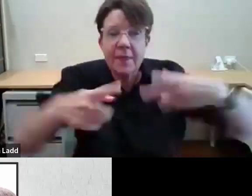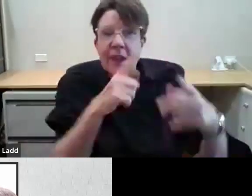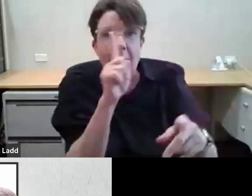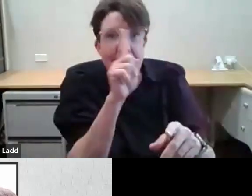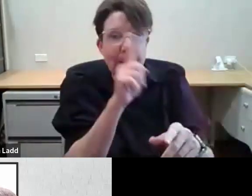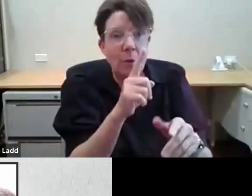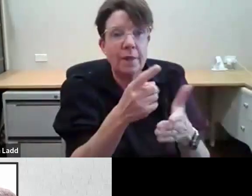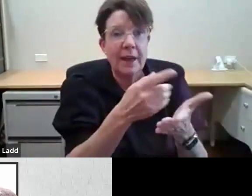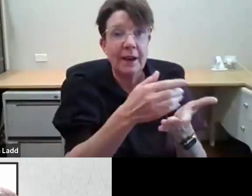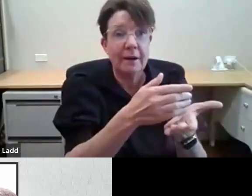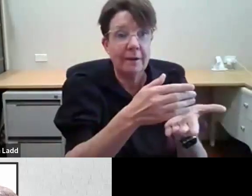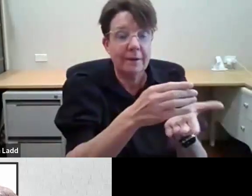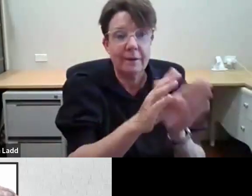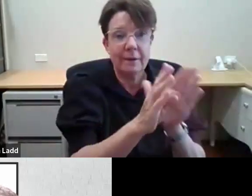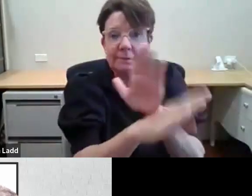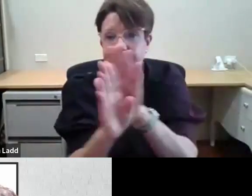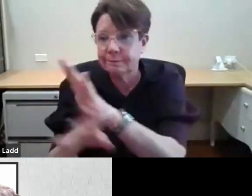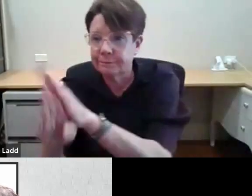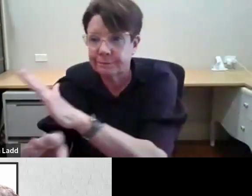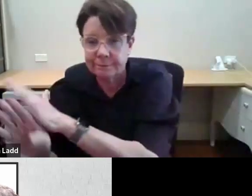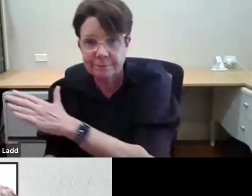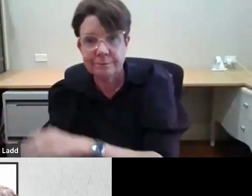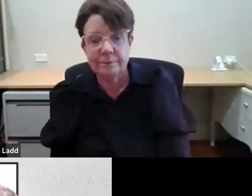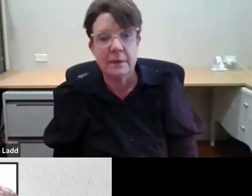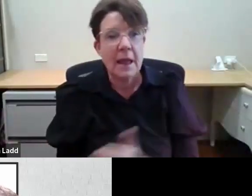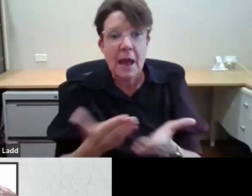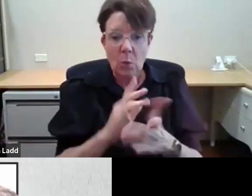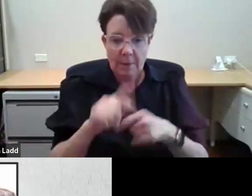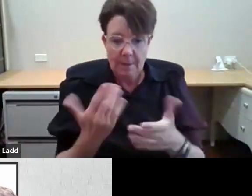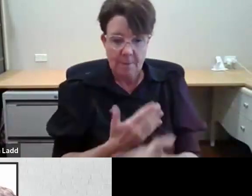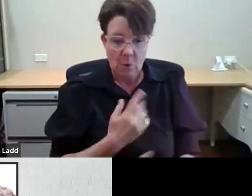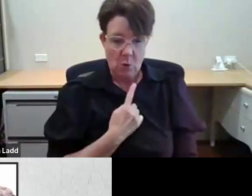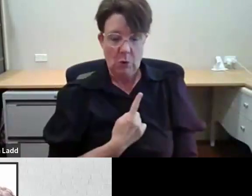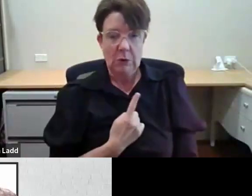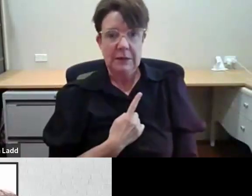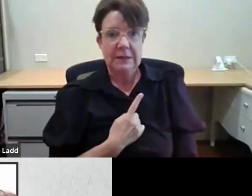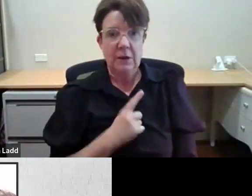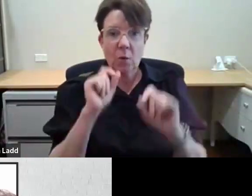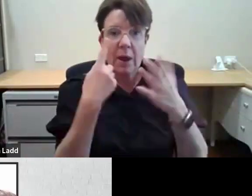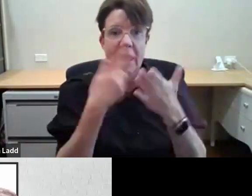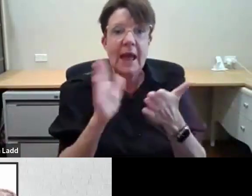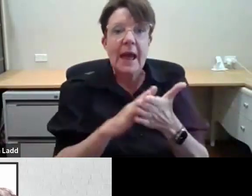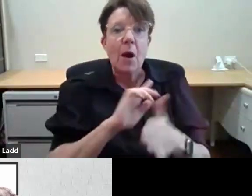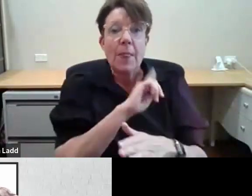And what can we do to be noticing who is left out? At a local level,